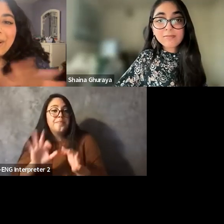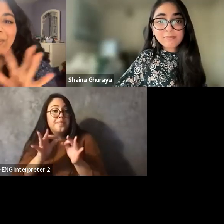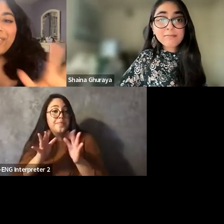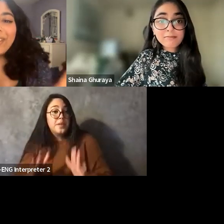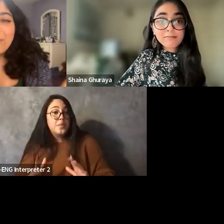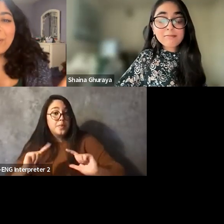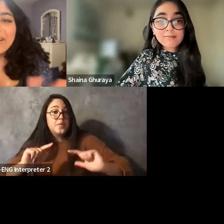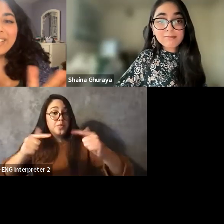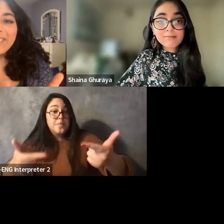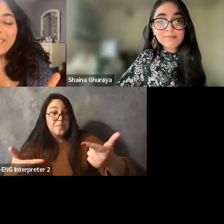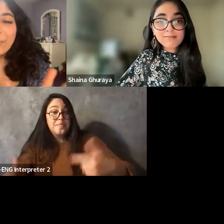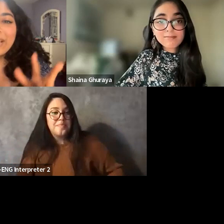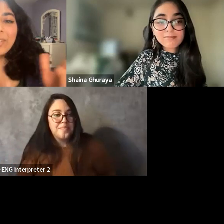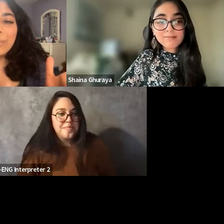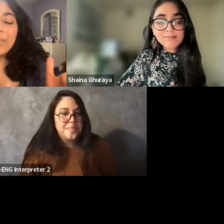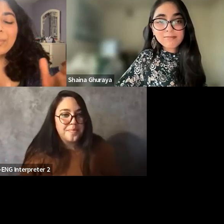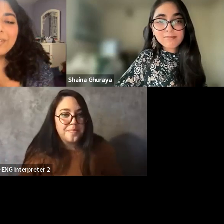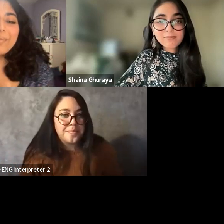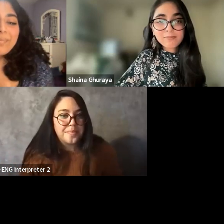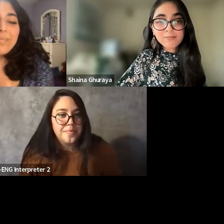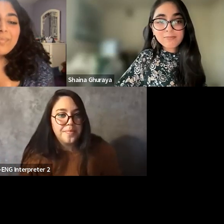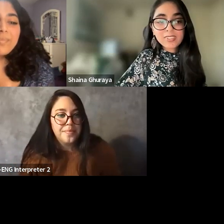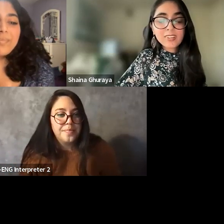when I was just letting my body exist the way its supposed to be.